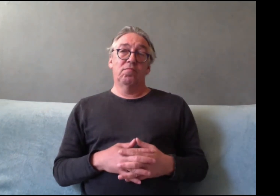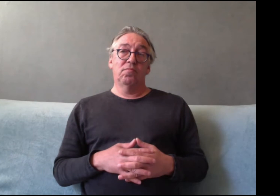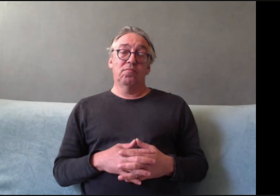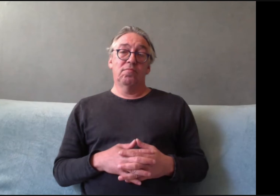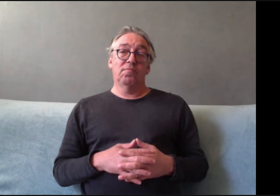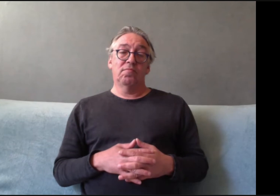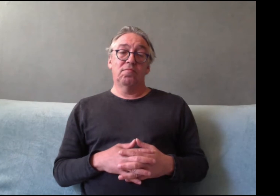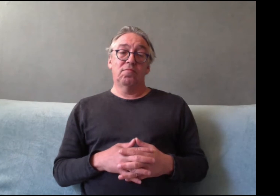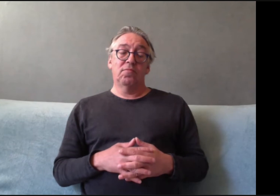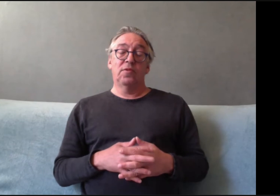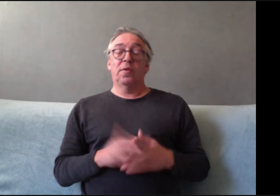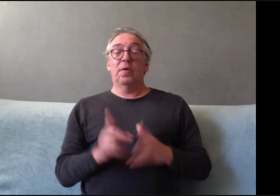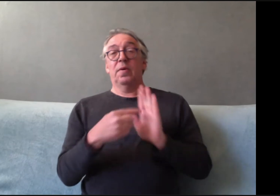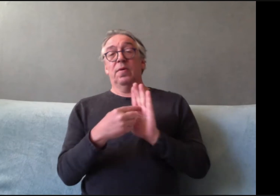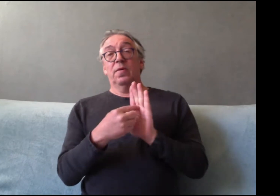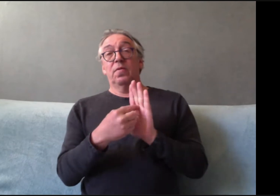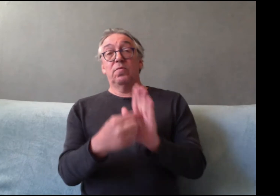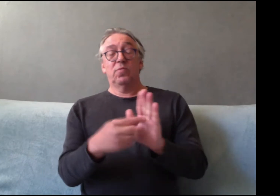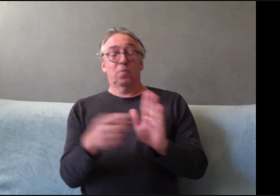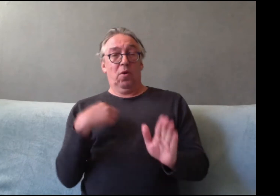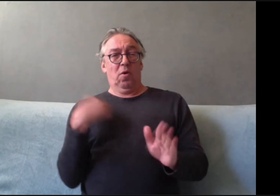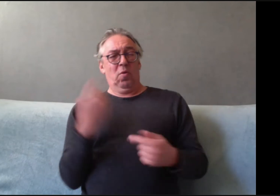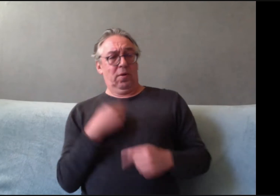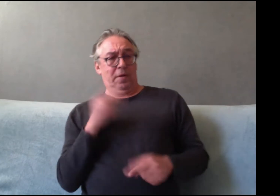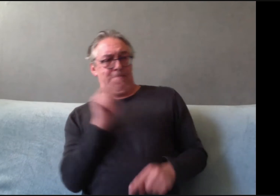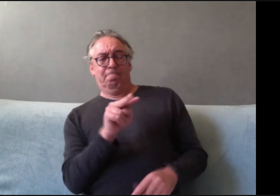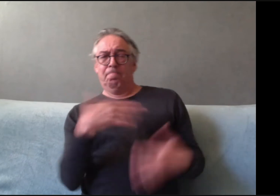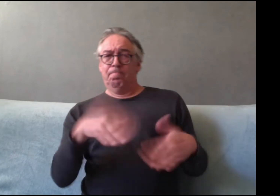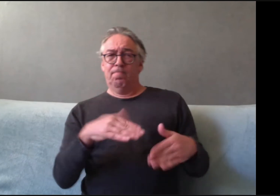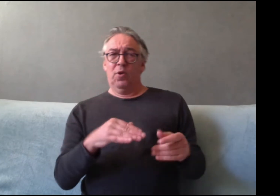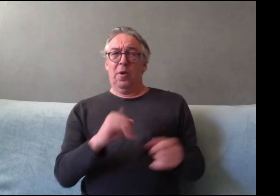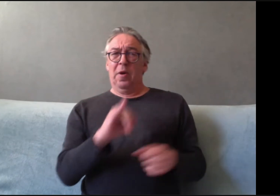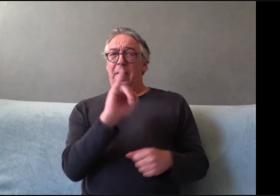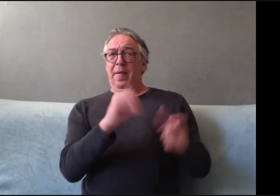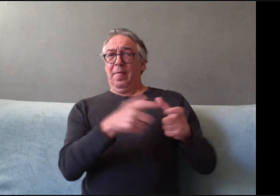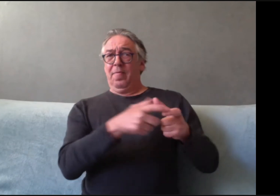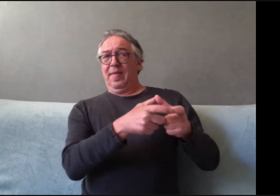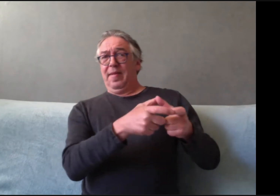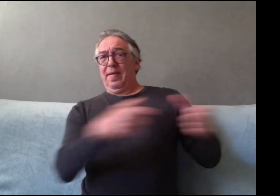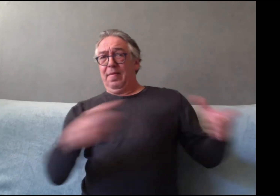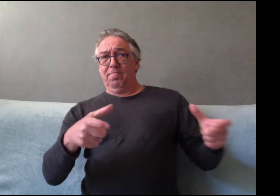for example, in institutions, I'll cross my fingers no cases so far.